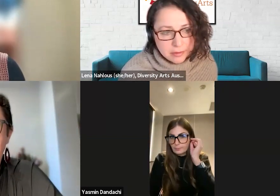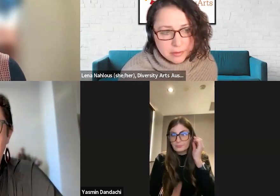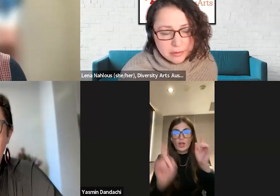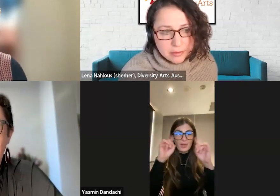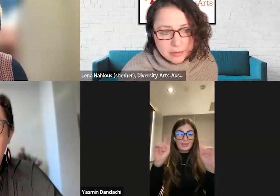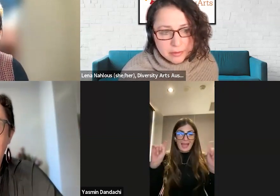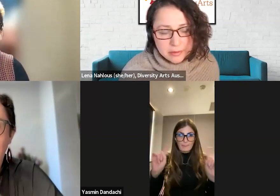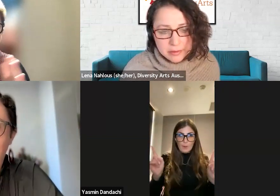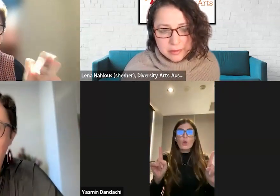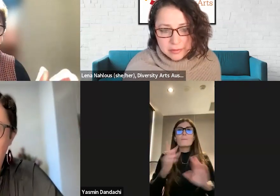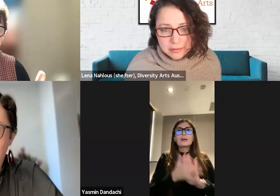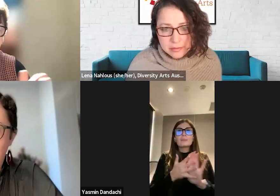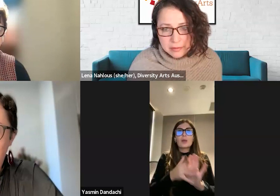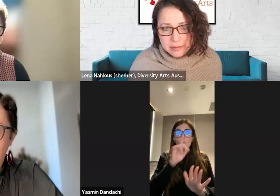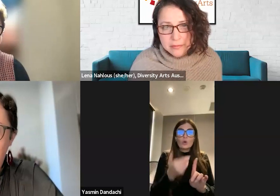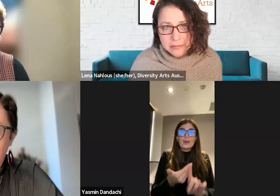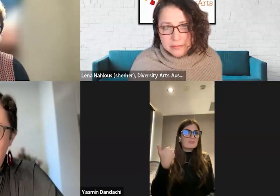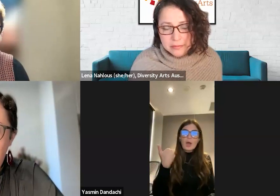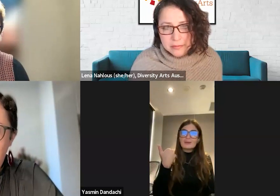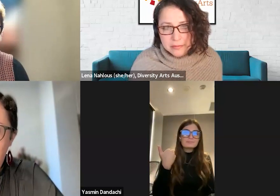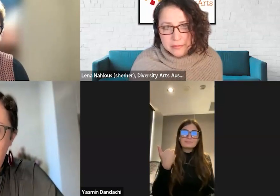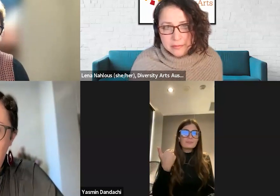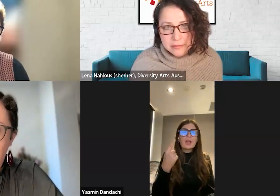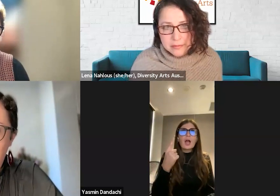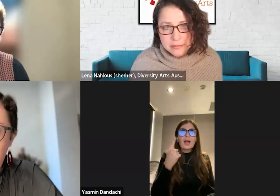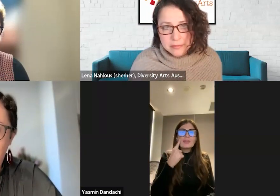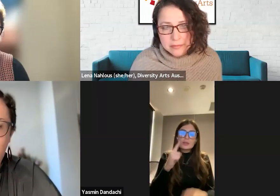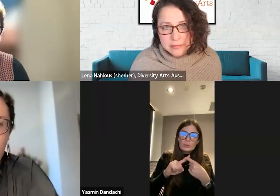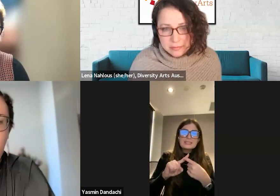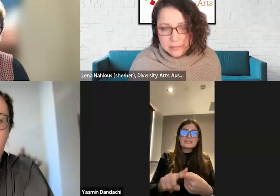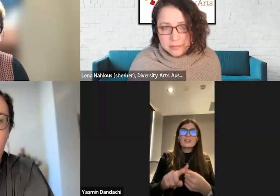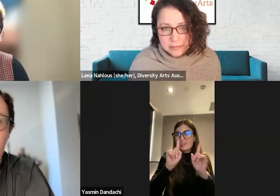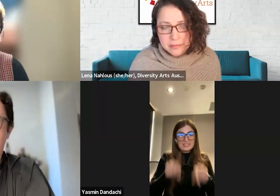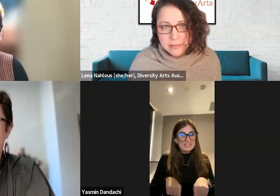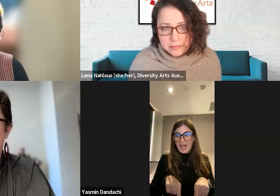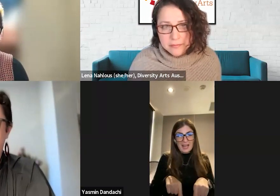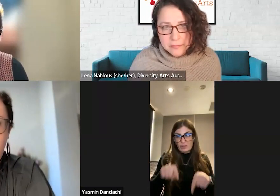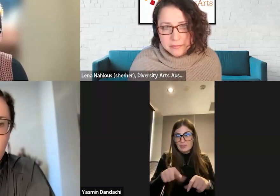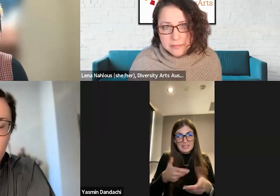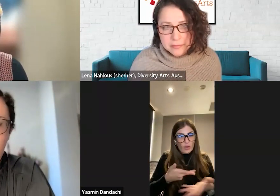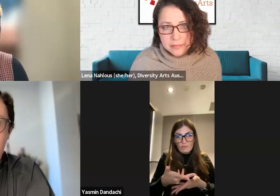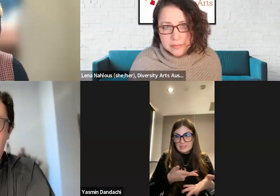it's not a case of what can we leave behind because I think we're still very much at the start of this conversation and this shift.